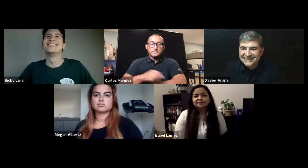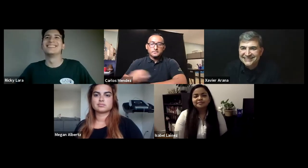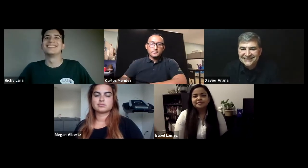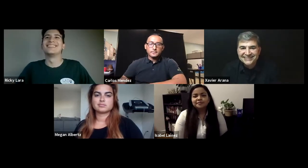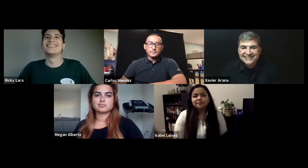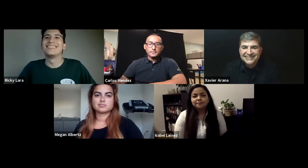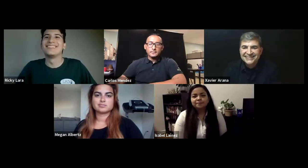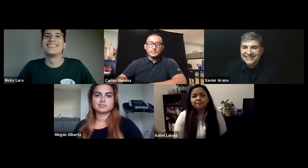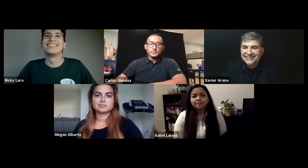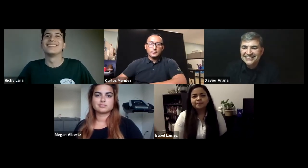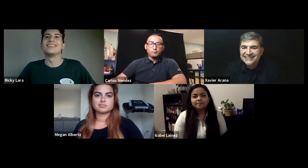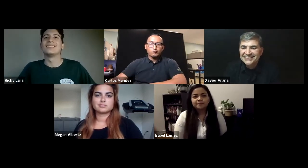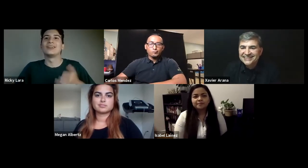I'm sorry. Ha ha.